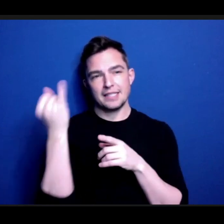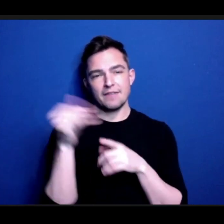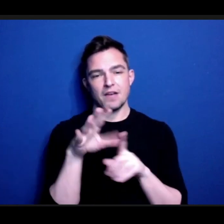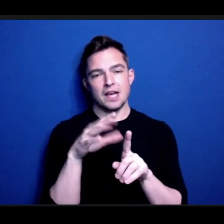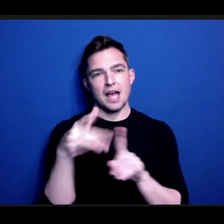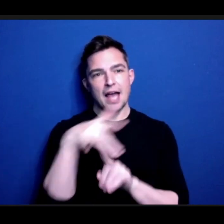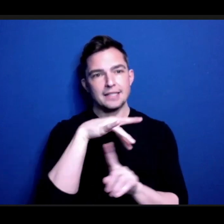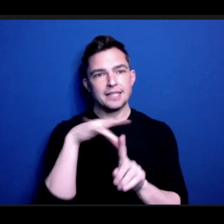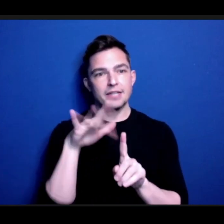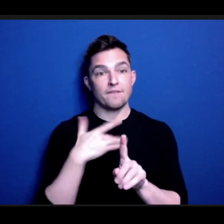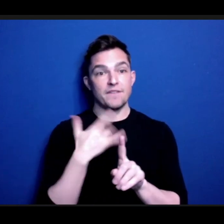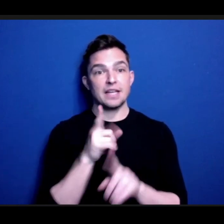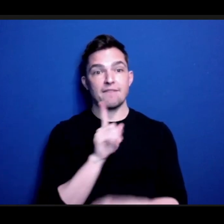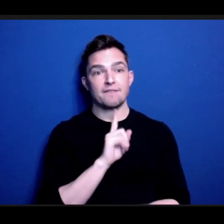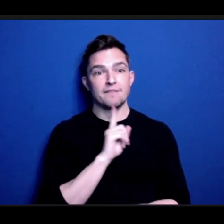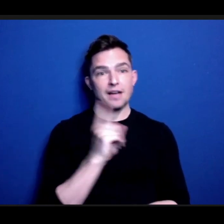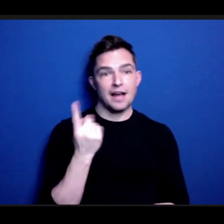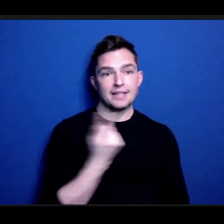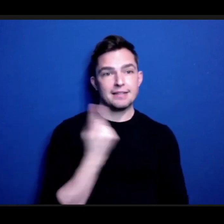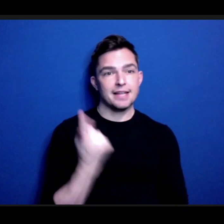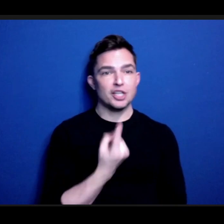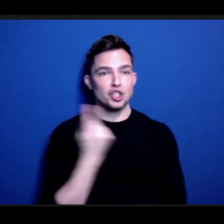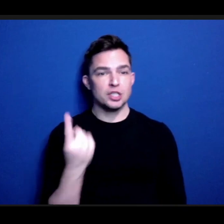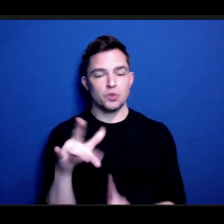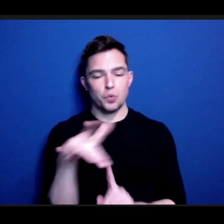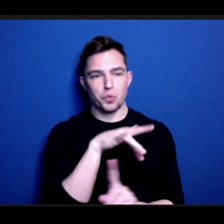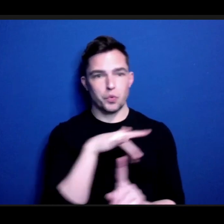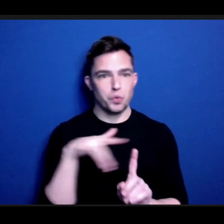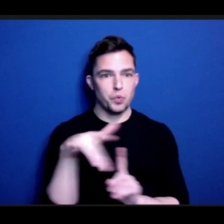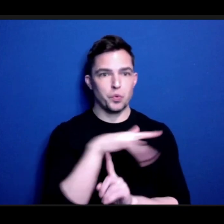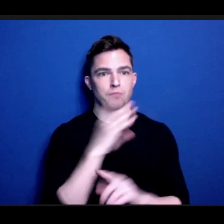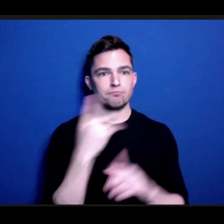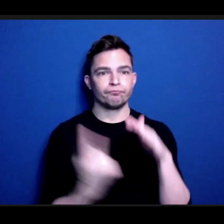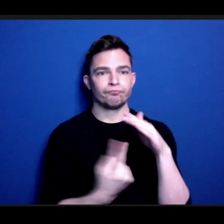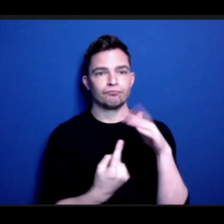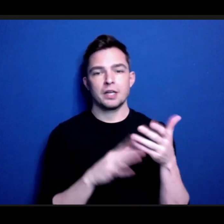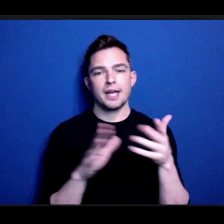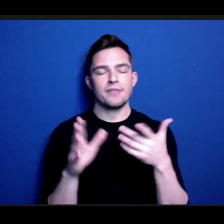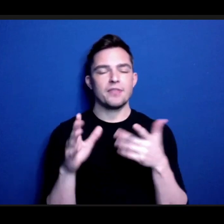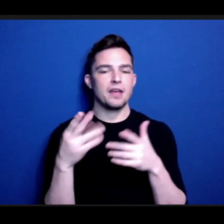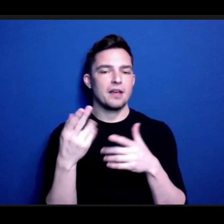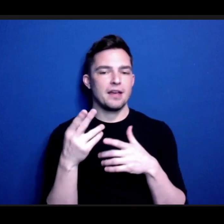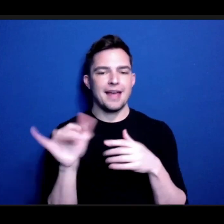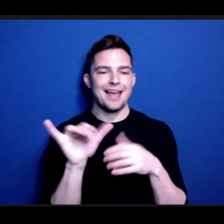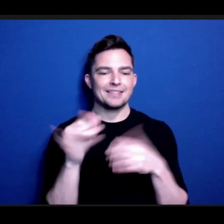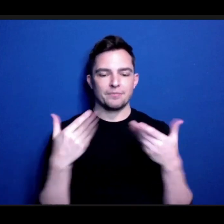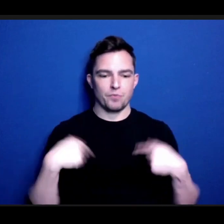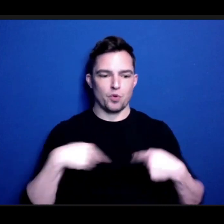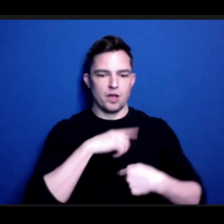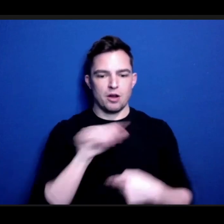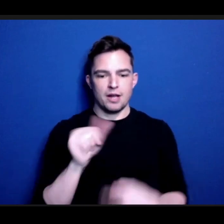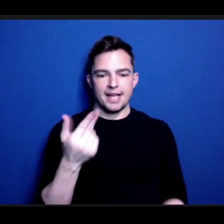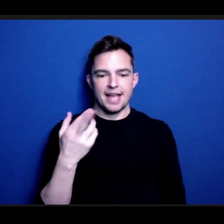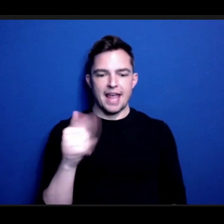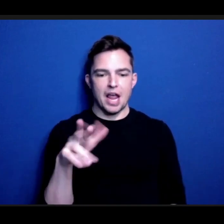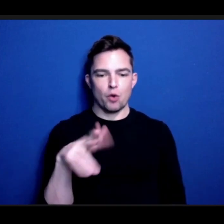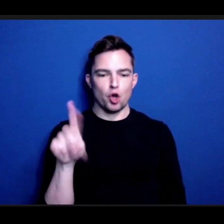of isolation and sort of like the perils of representation in a way. But also to tie that